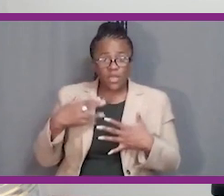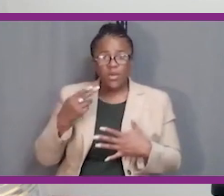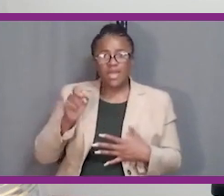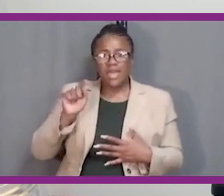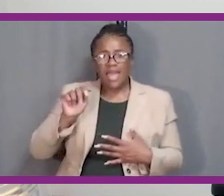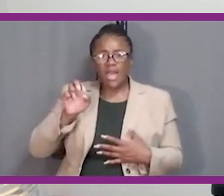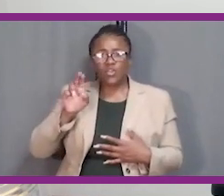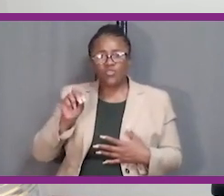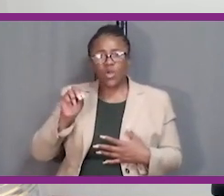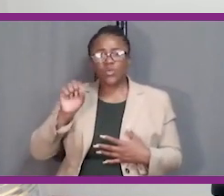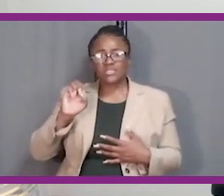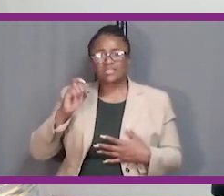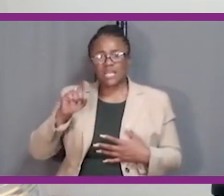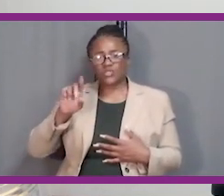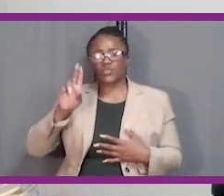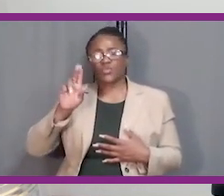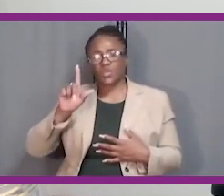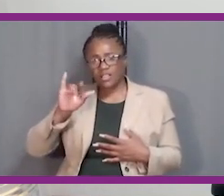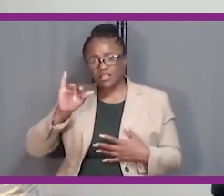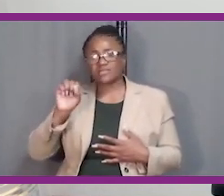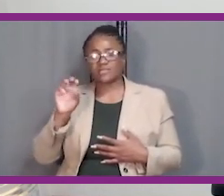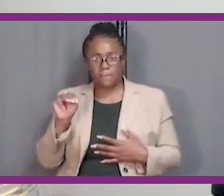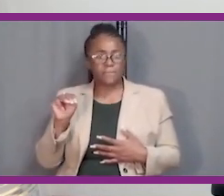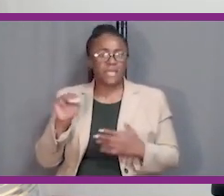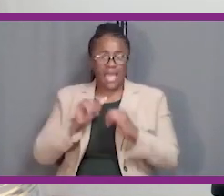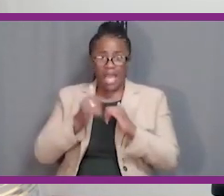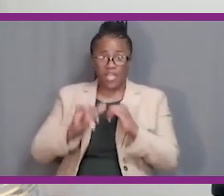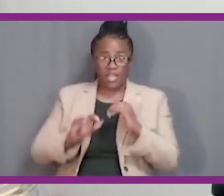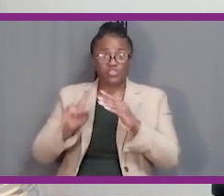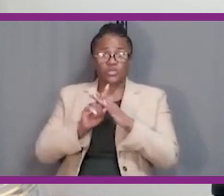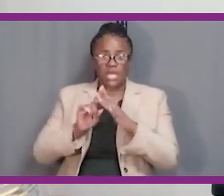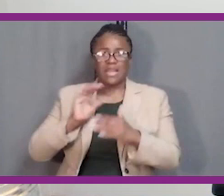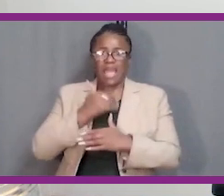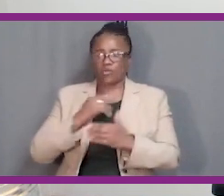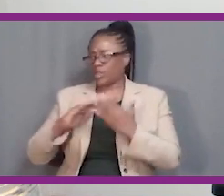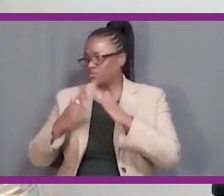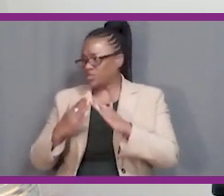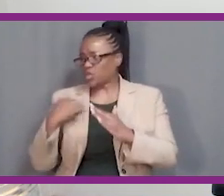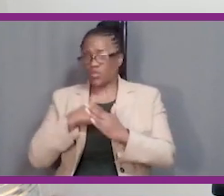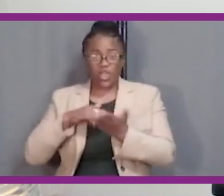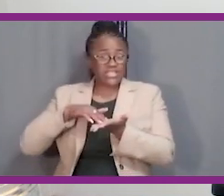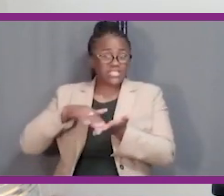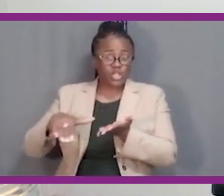excluding oftentimes or not supporting disabled folks who sit at the intersection of multiple